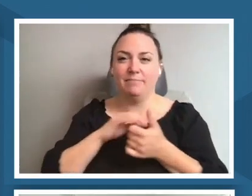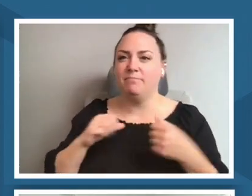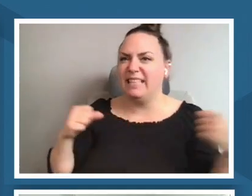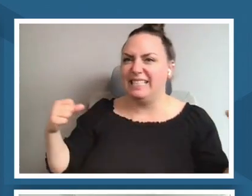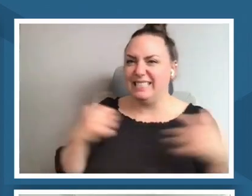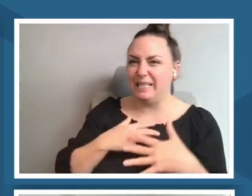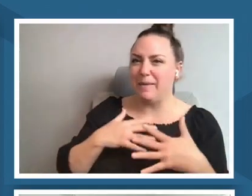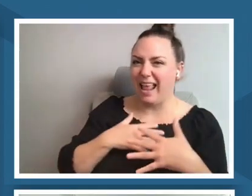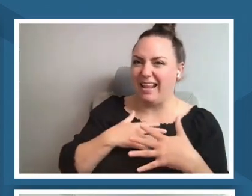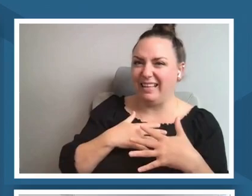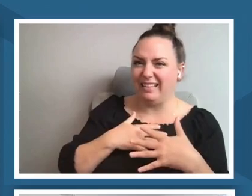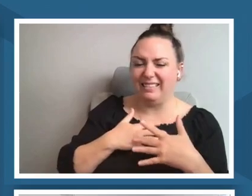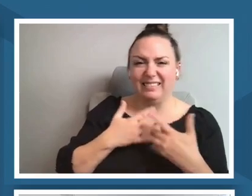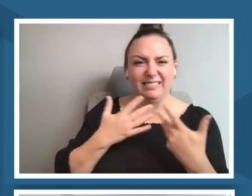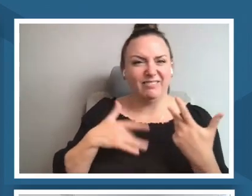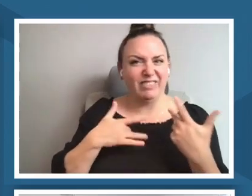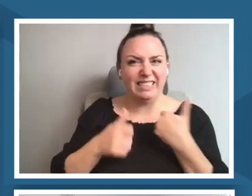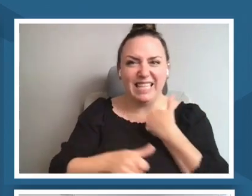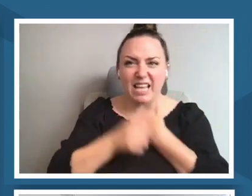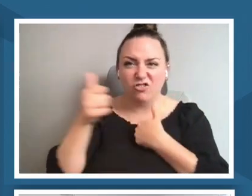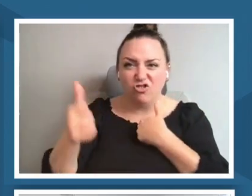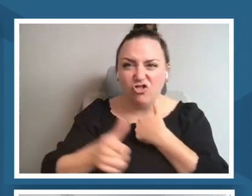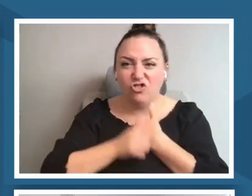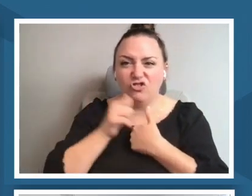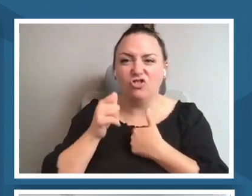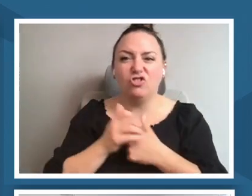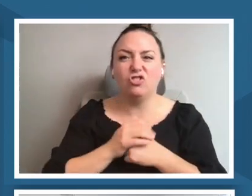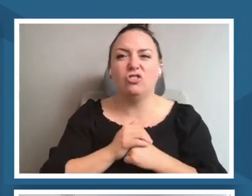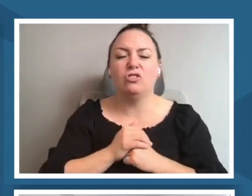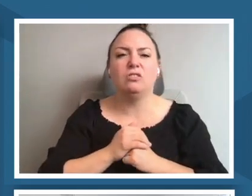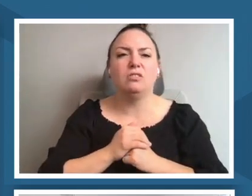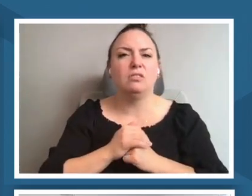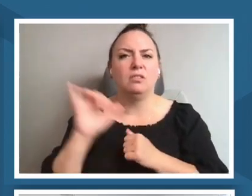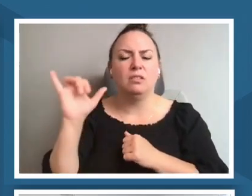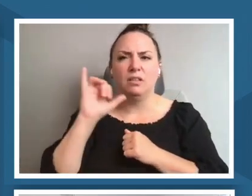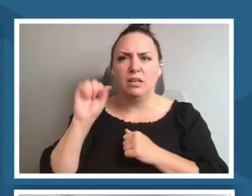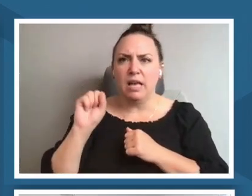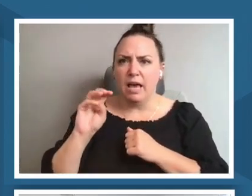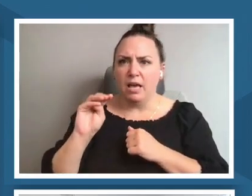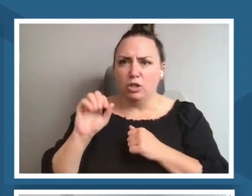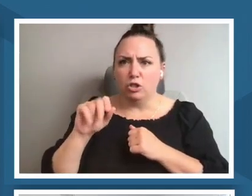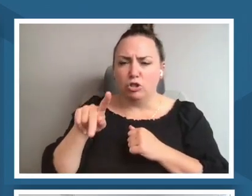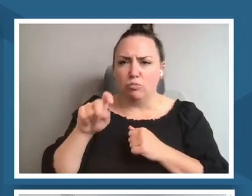a feeling of danger